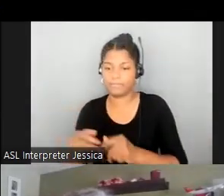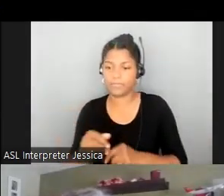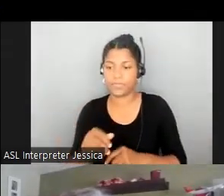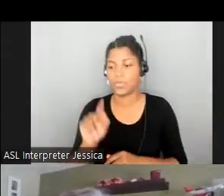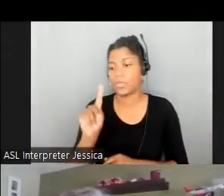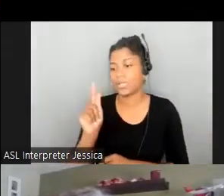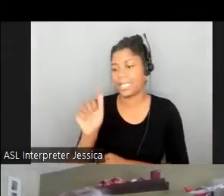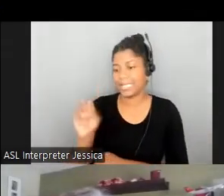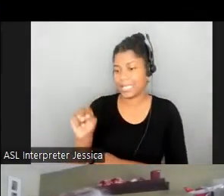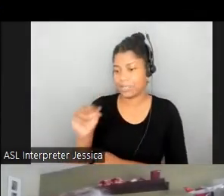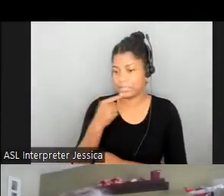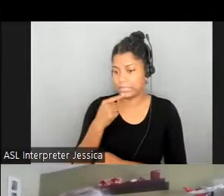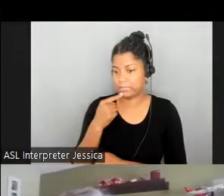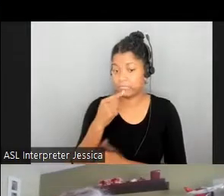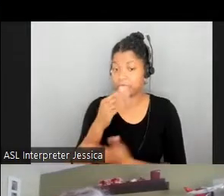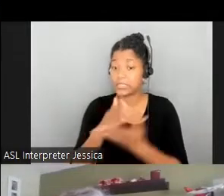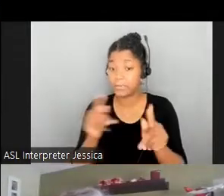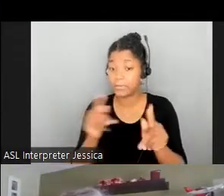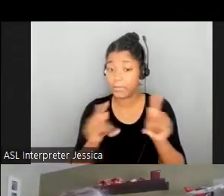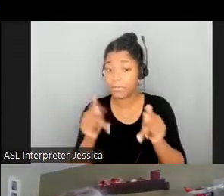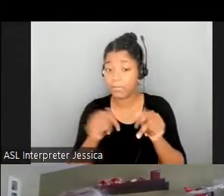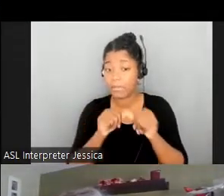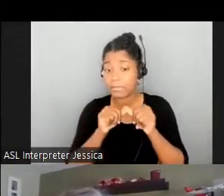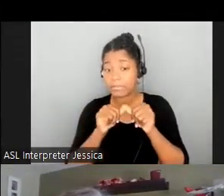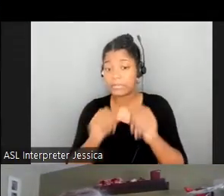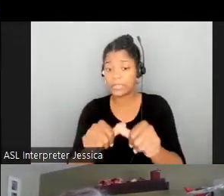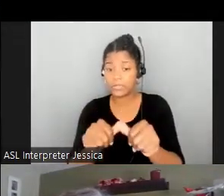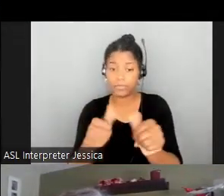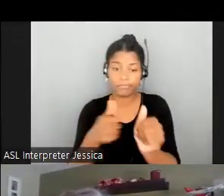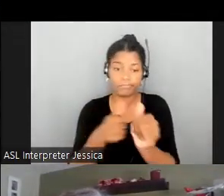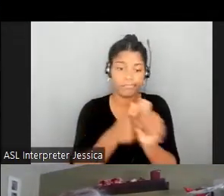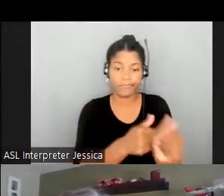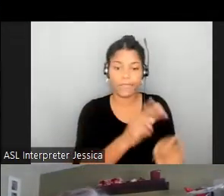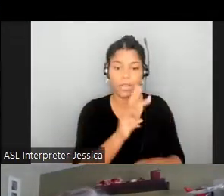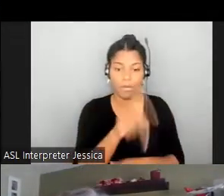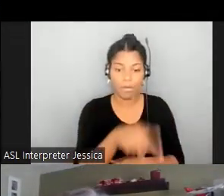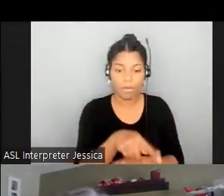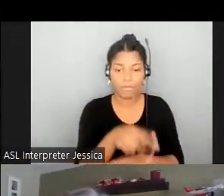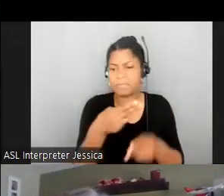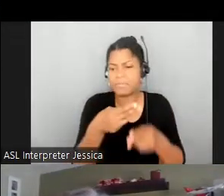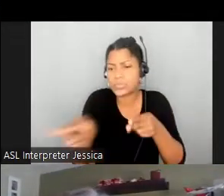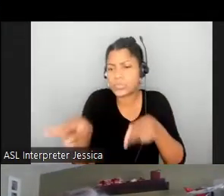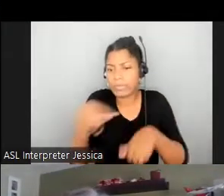We had some people that would continue following up with us for a short time, and we also had